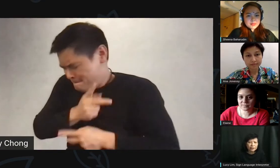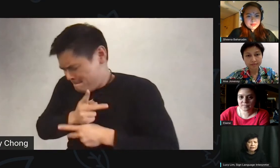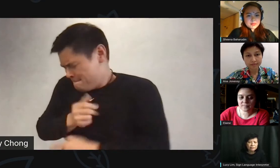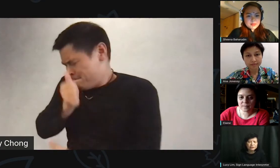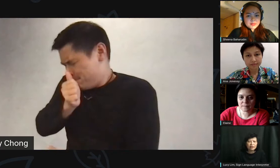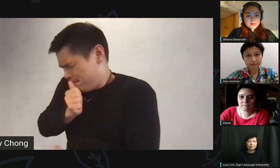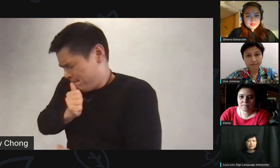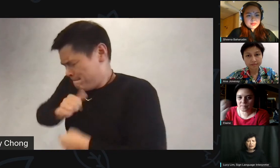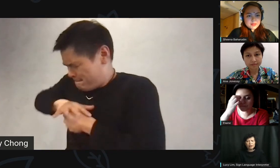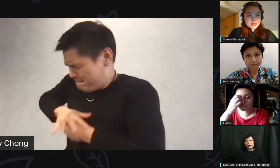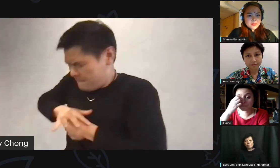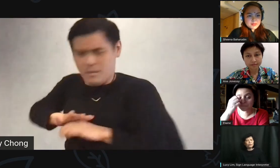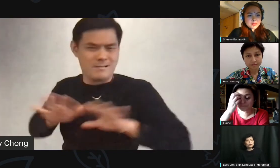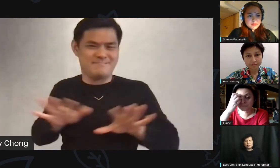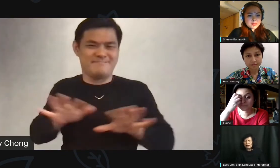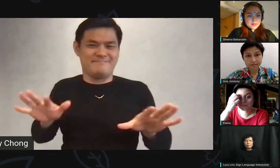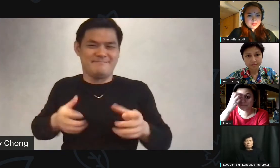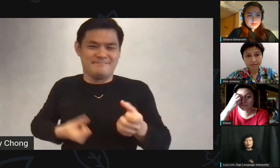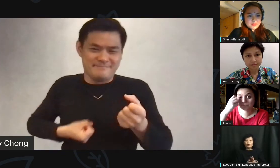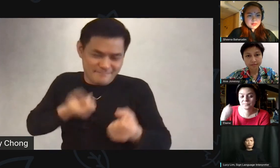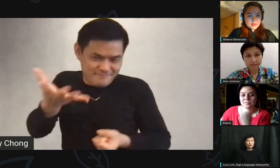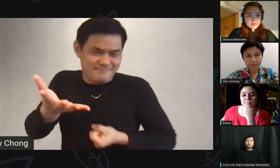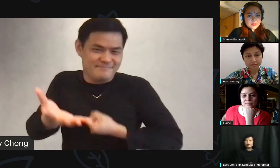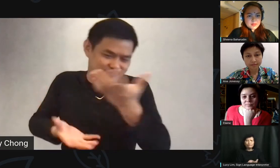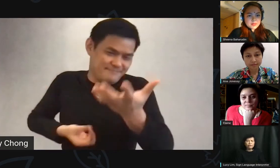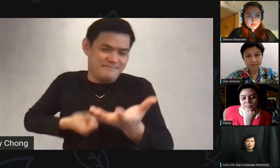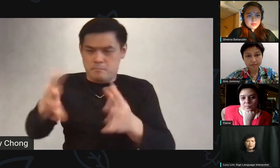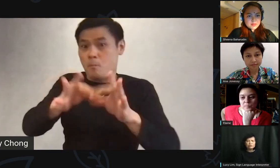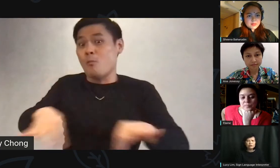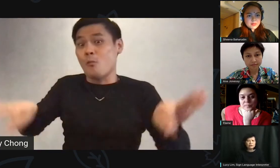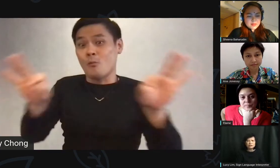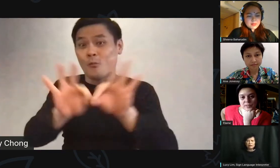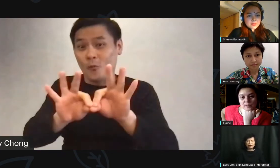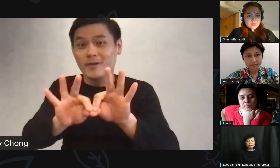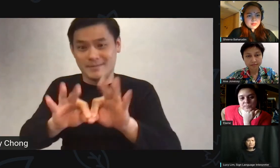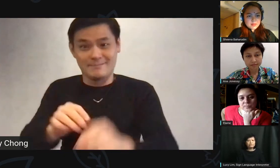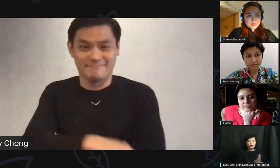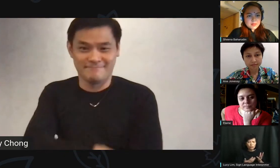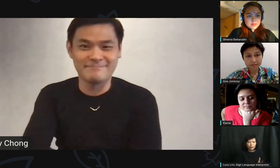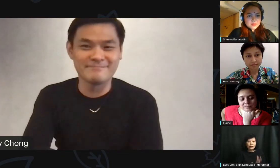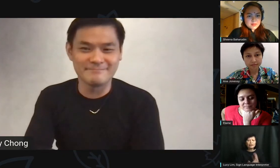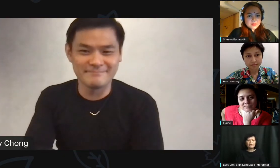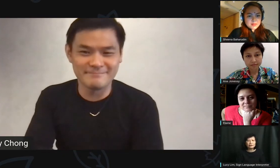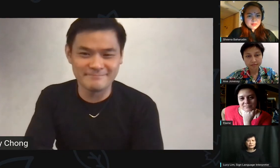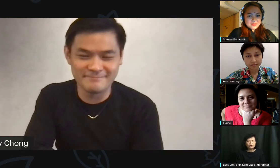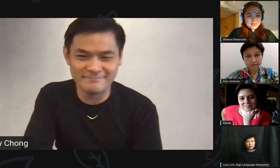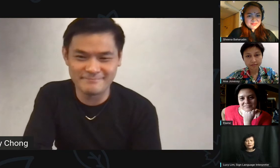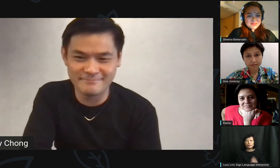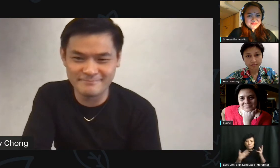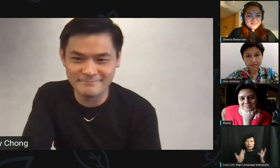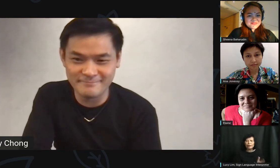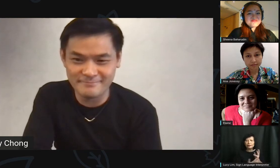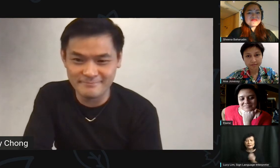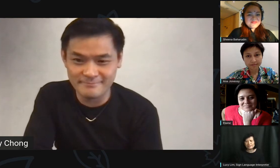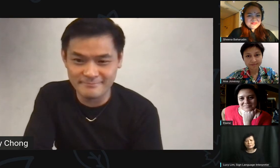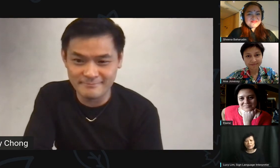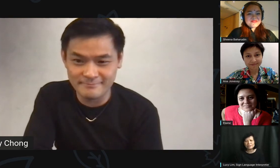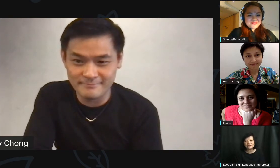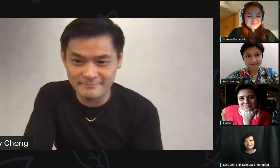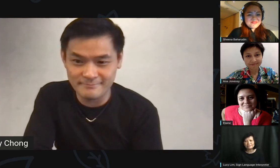express themselves. Don’t keep your thoughts, your feelings to yourself. Go ahead and enjoy it. Go ahead and express it.